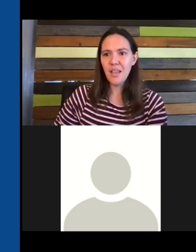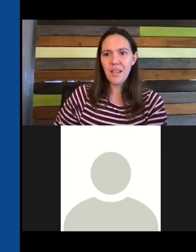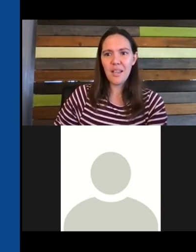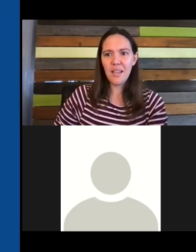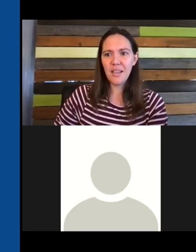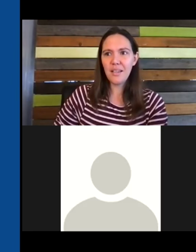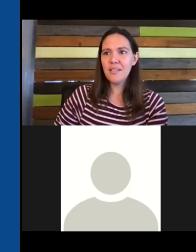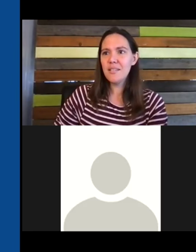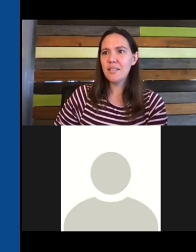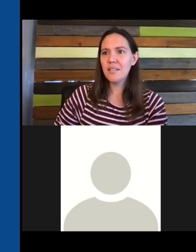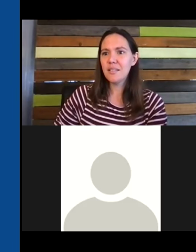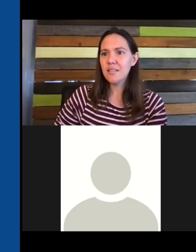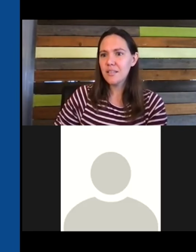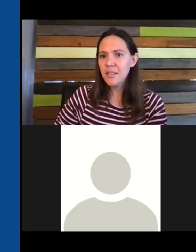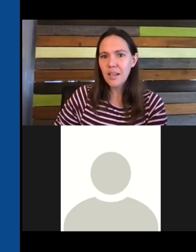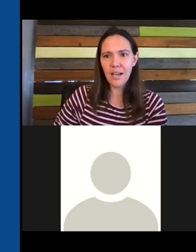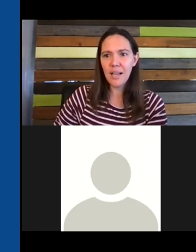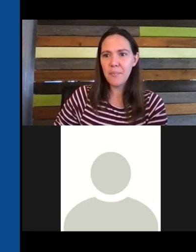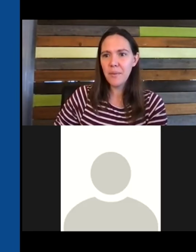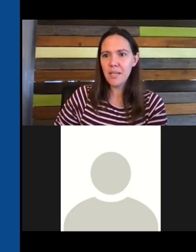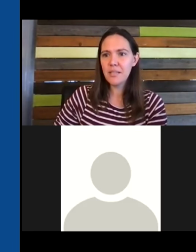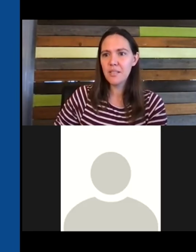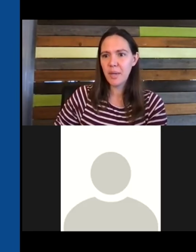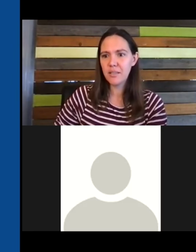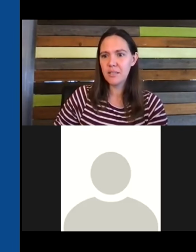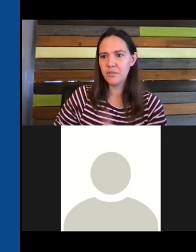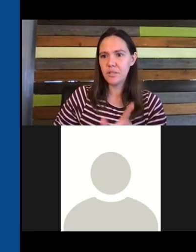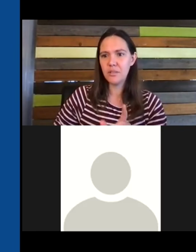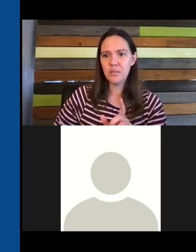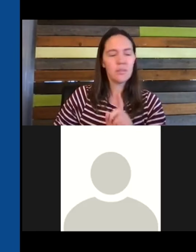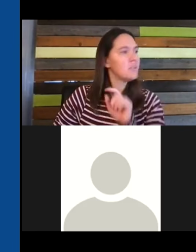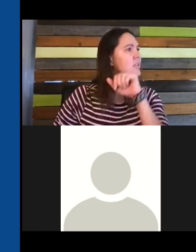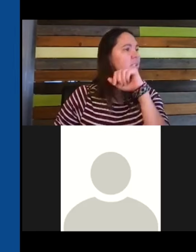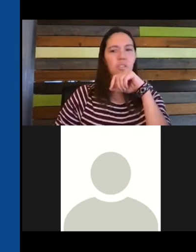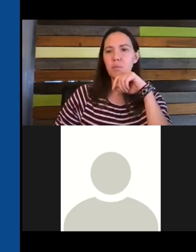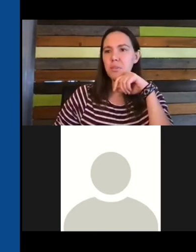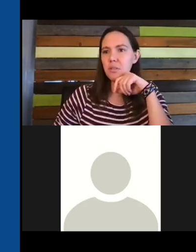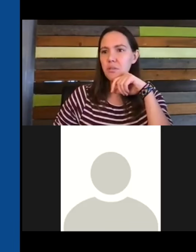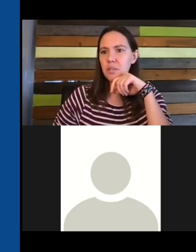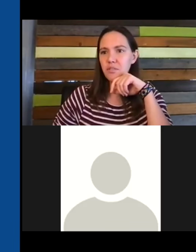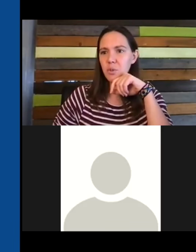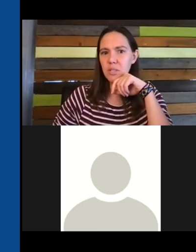And -- I might need to spotlight a different interpreter. Give me one second.